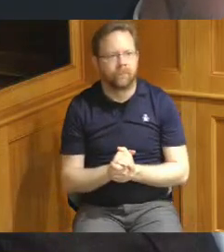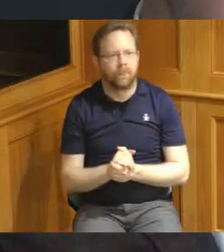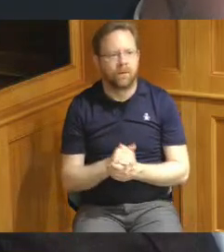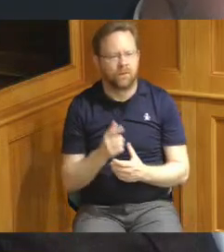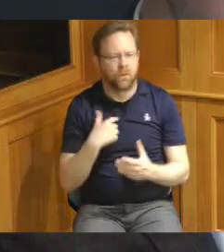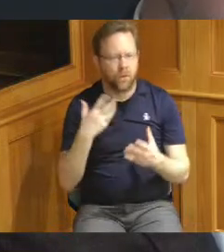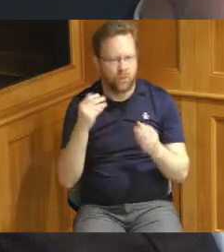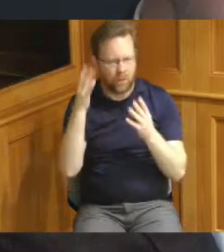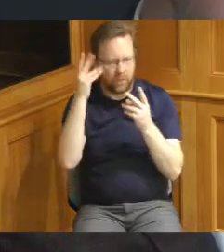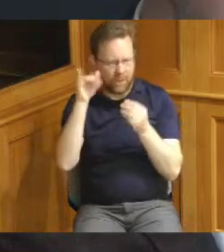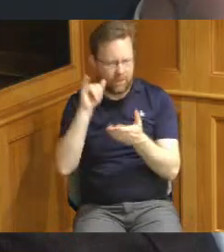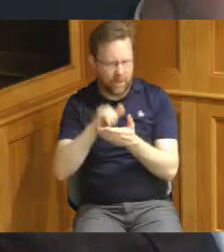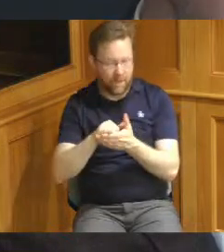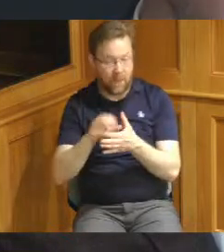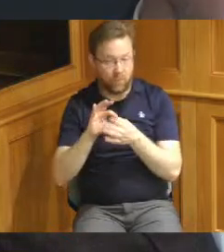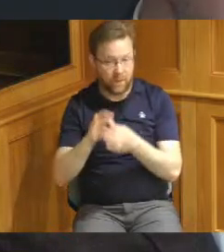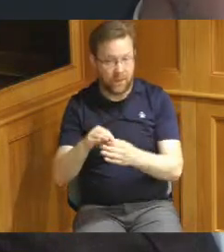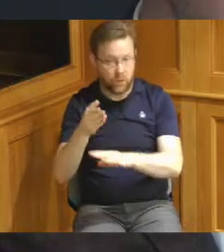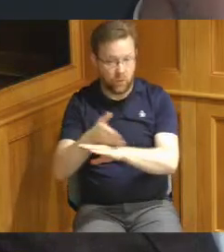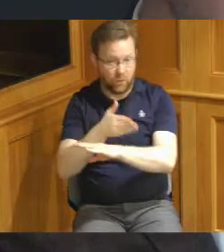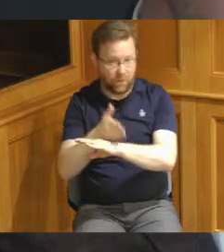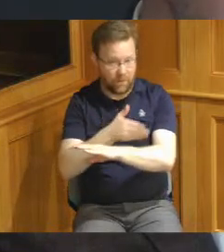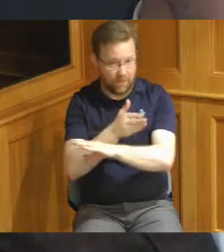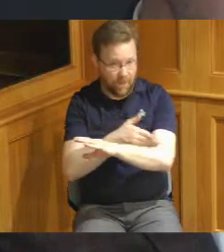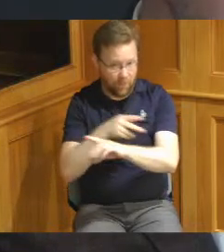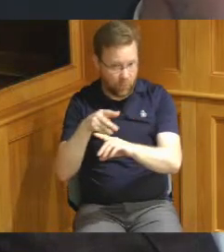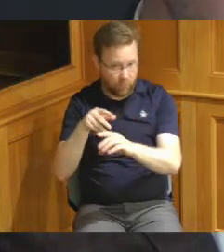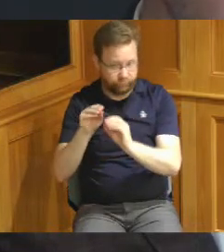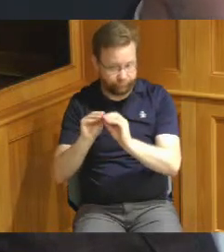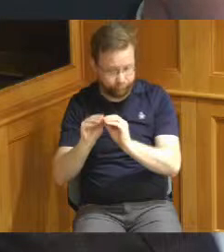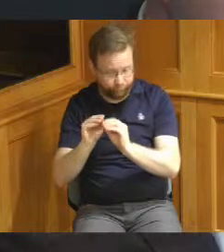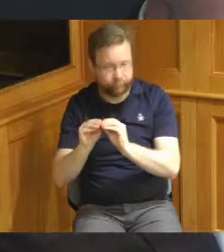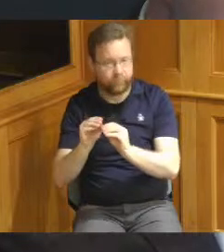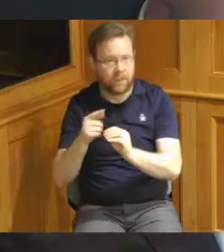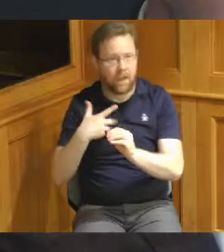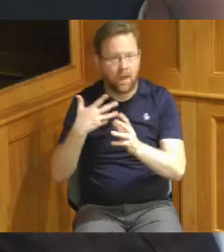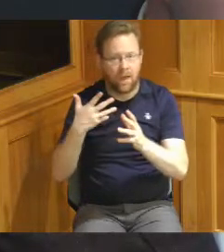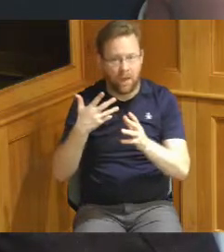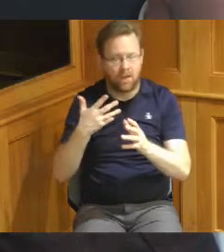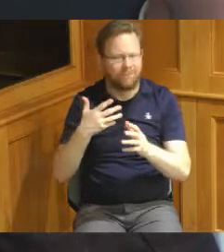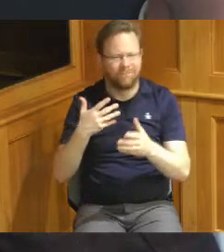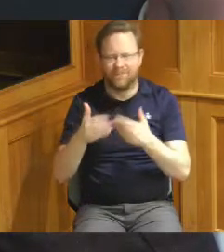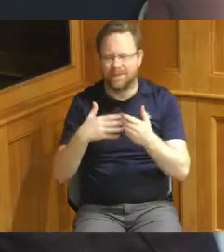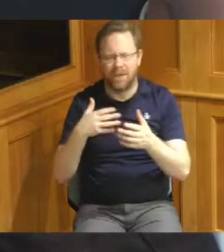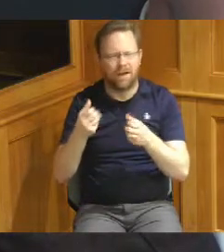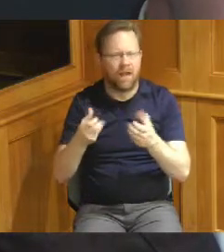the County Administrator enter into an agreement for the with the state of Ohio for the conducting